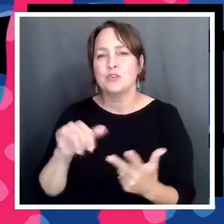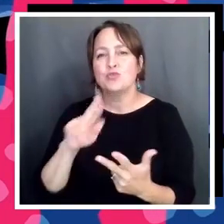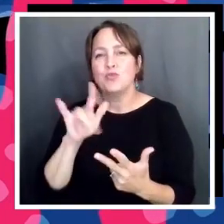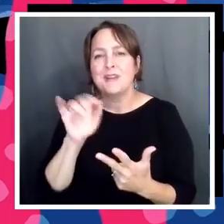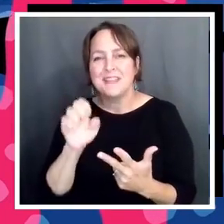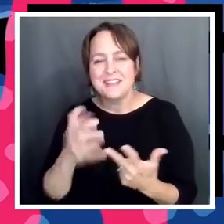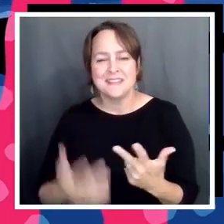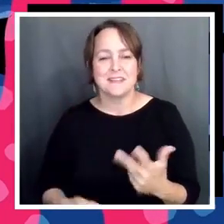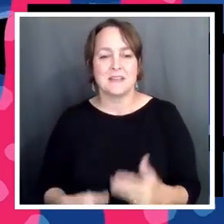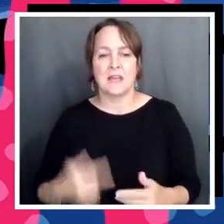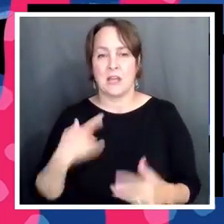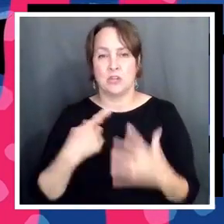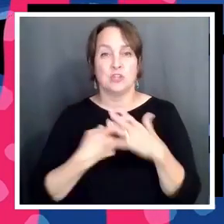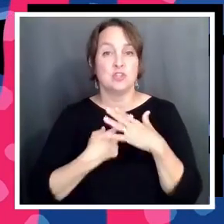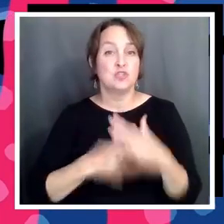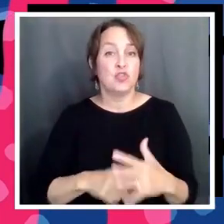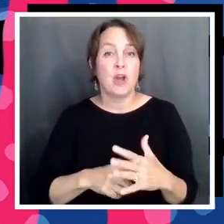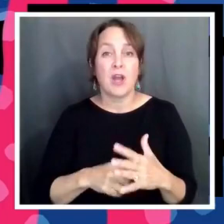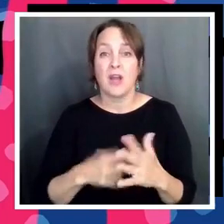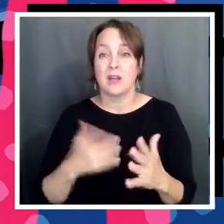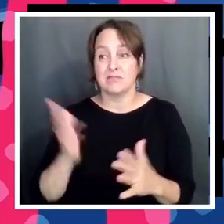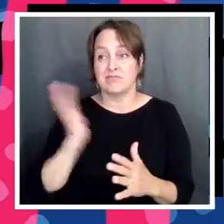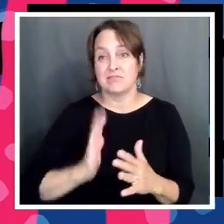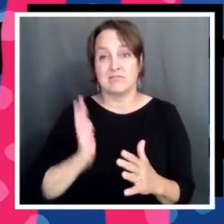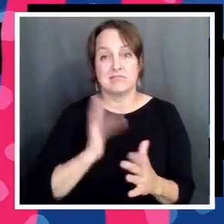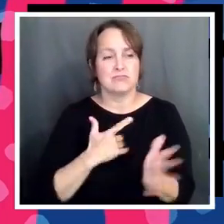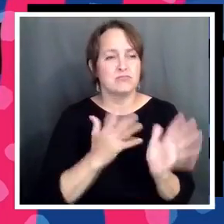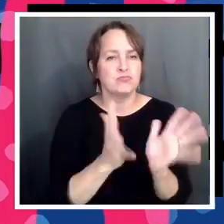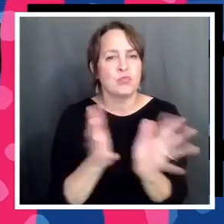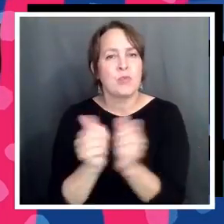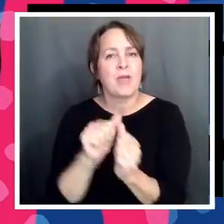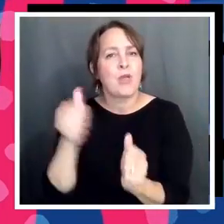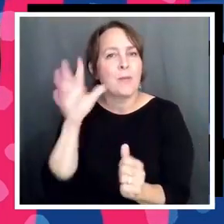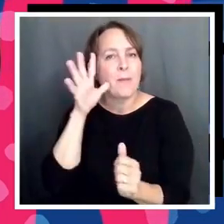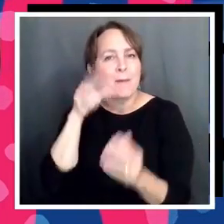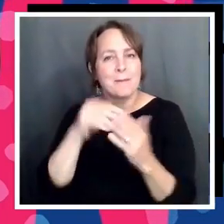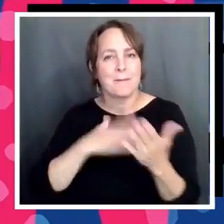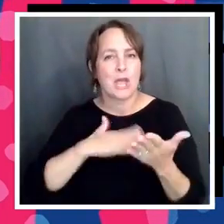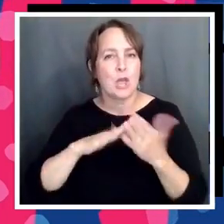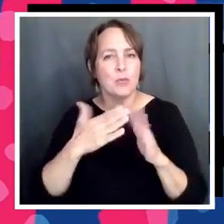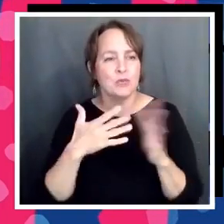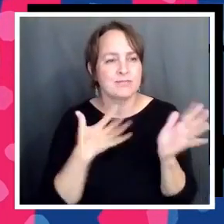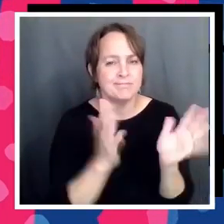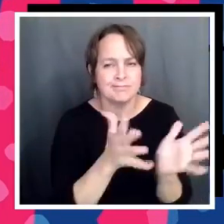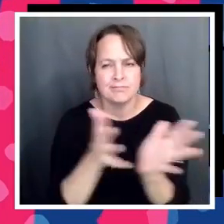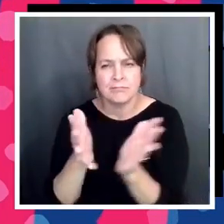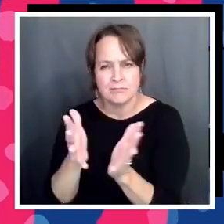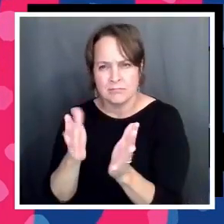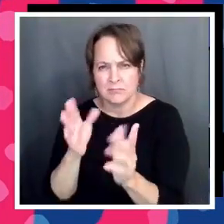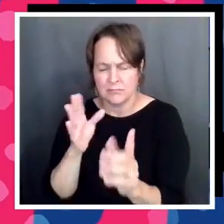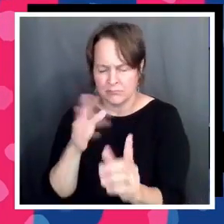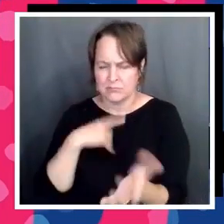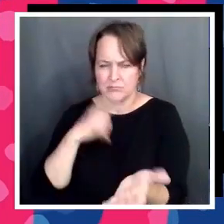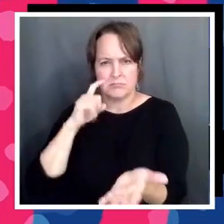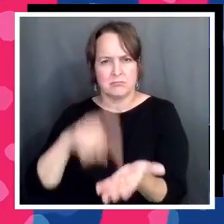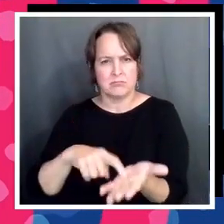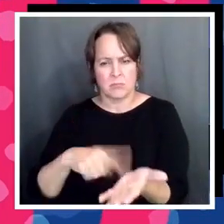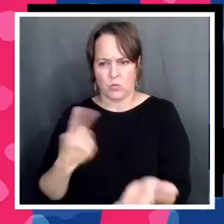FIGHT FOR THIS POLICY AND WHAT IS THIS AN IMPORTANT MOMENT FOR YOUR FAMILY AND OTHERS THAT EVERYONE SHOULD KNOW ABOUT? THANK YOU KRISTIN AND THANK YOU TO ALL THE MOMS THAT WORKED HARD AND ARE SHARING THEIR